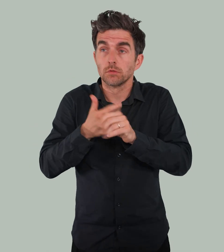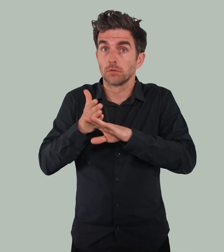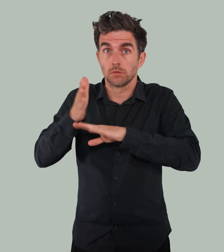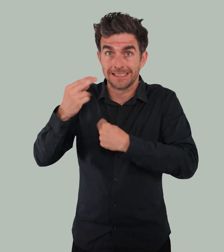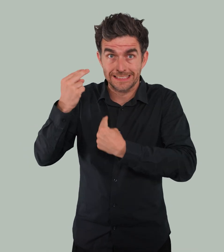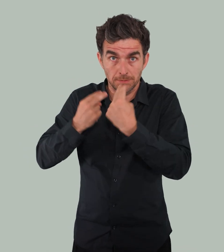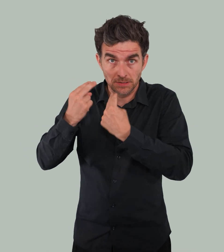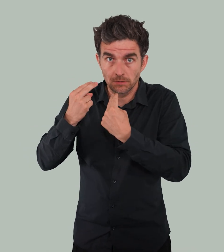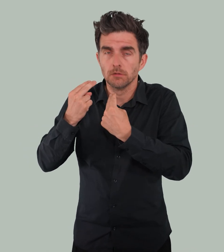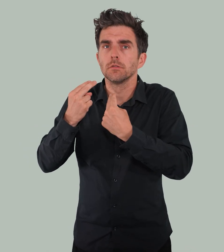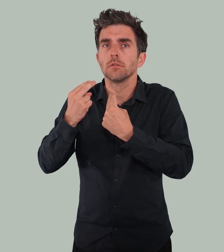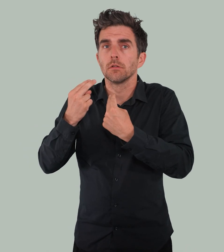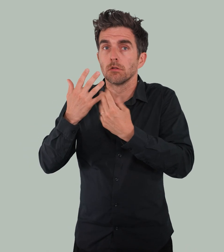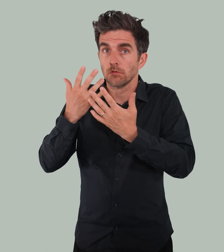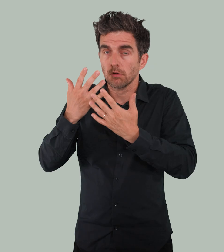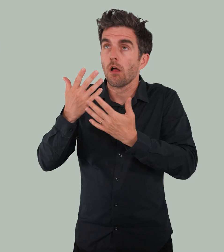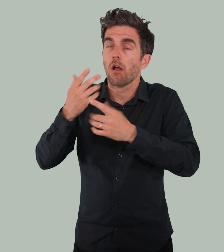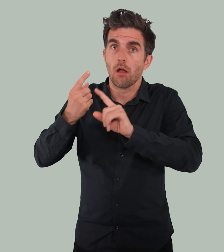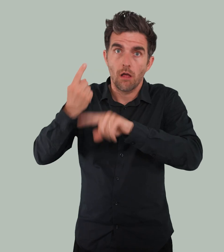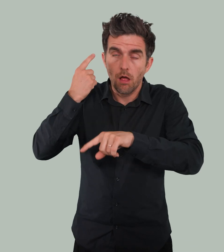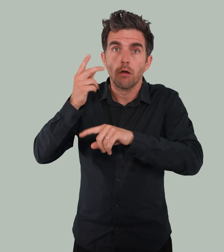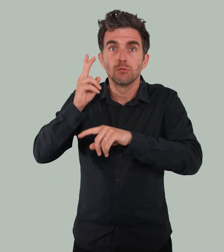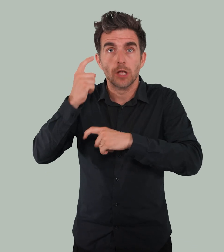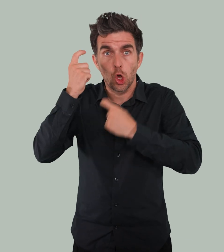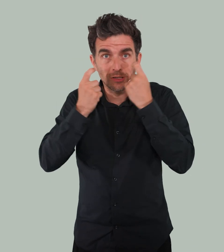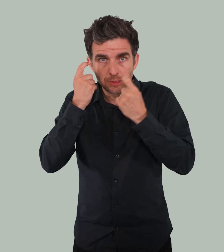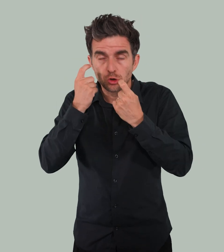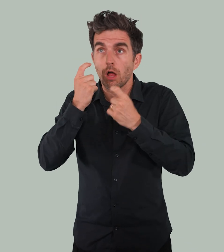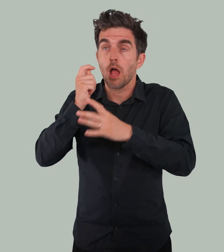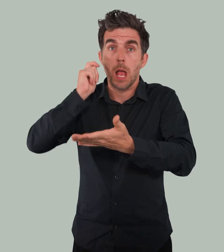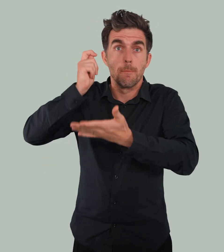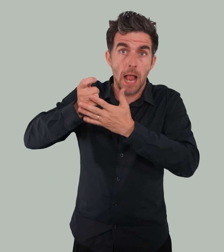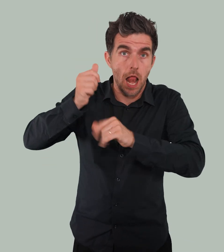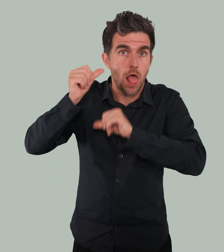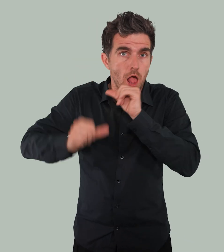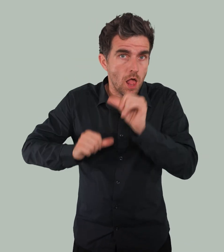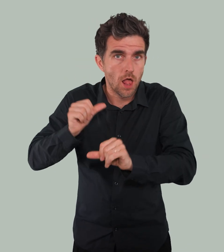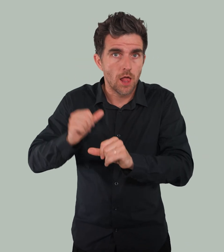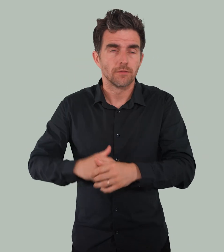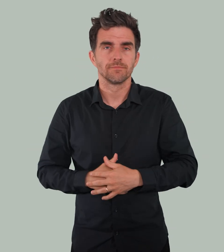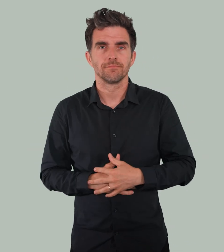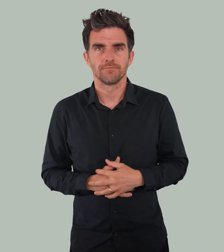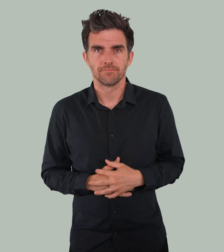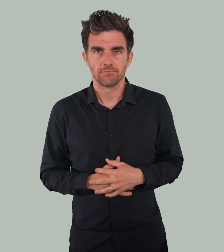attending assessments, and engaging with reconsideration and appeals.